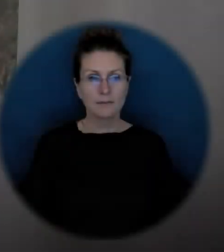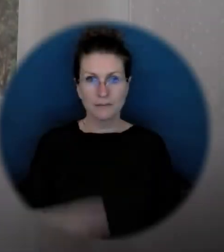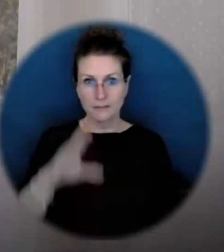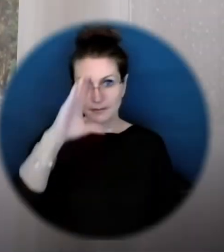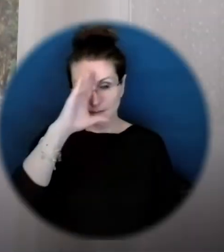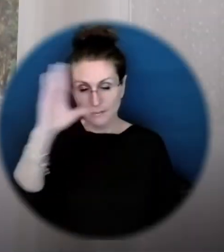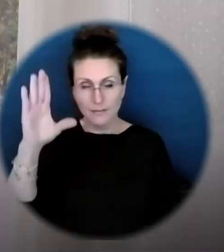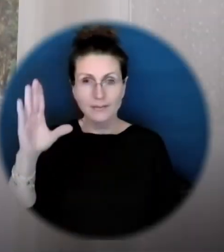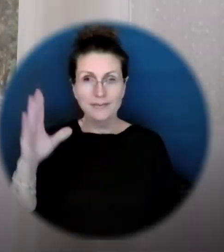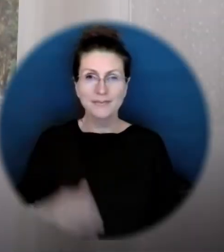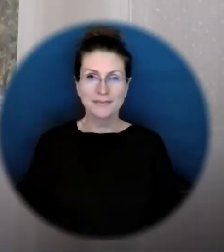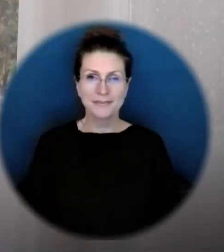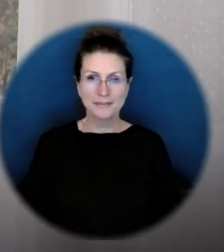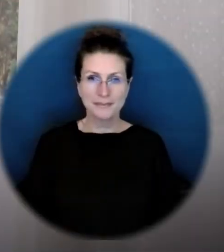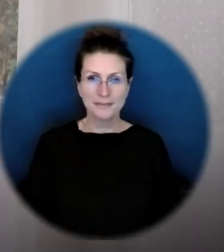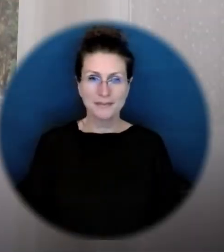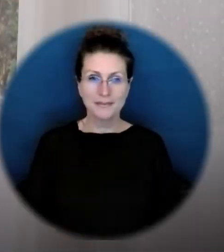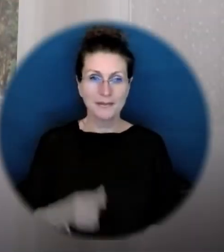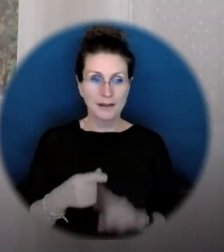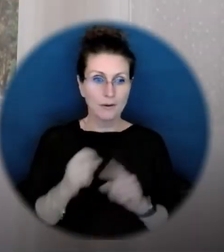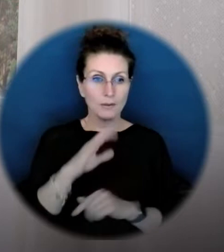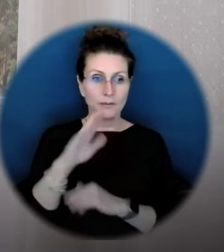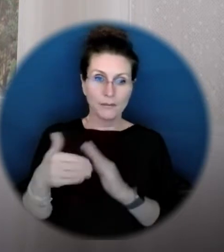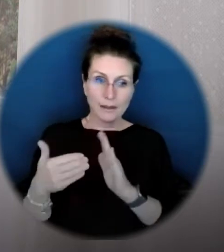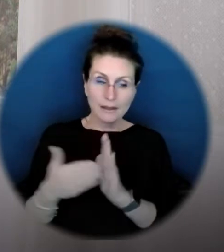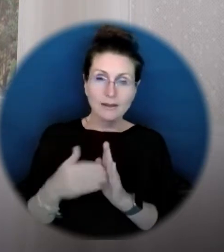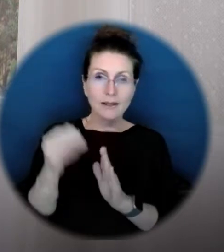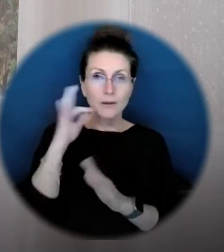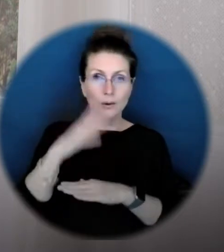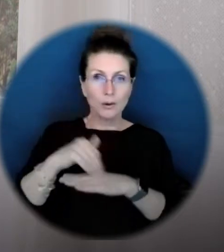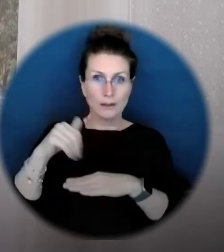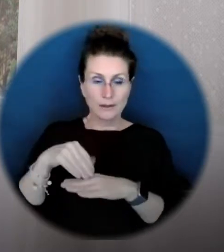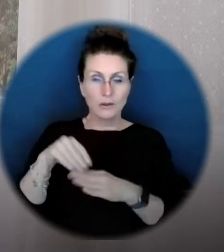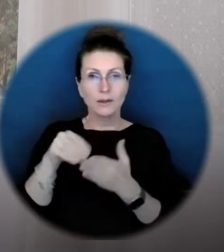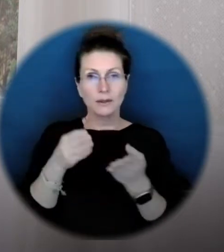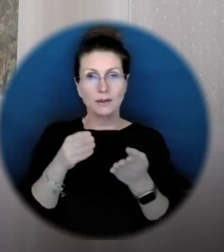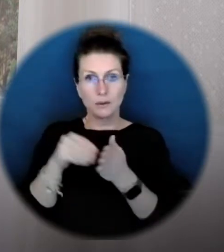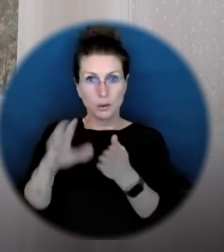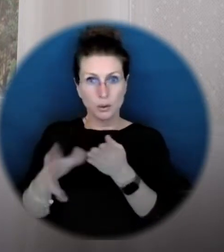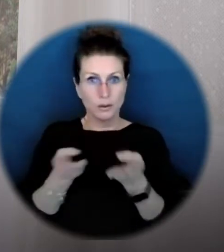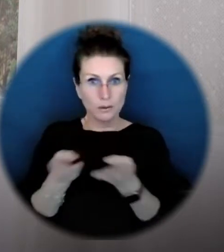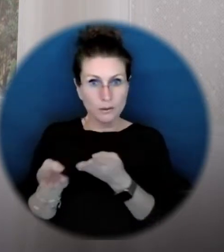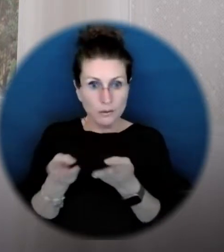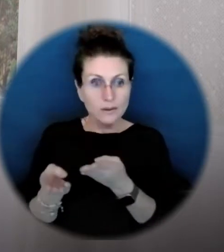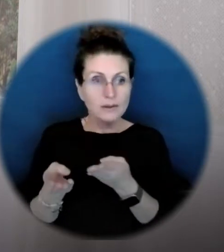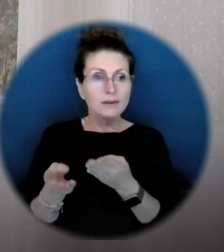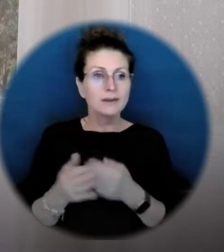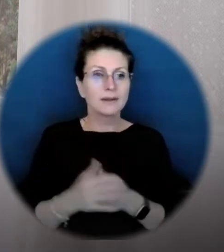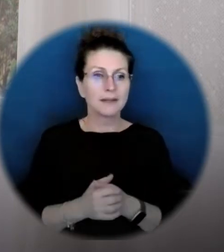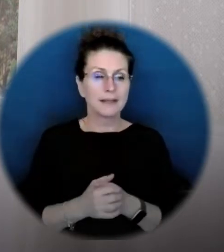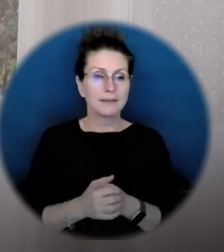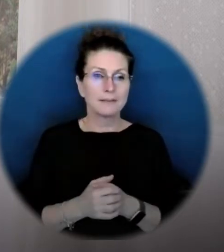Boozhoo and greetings. On behalf of the Center for Indigenous Student Services, staff and students,